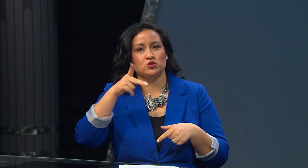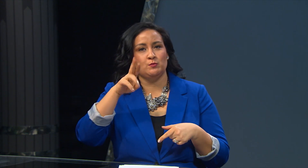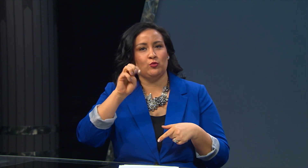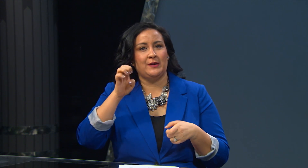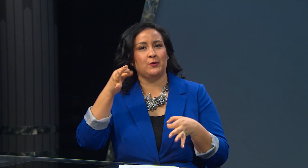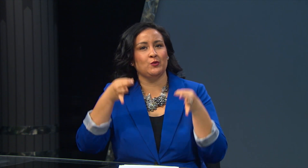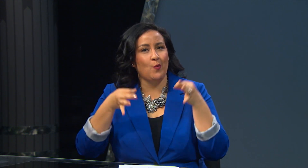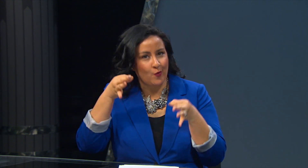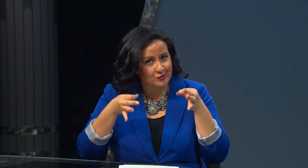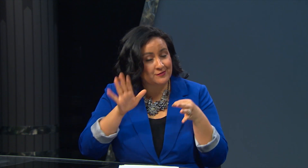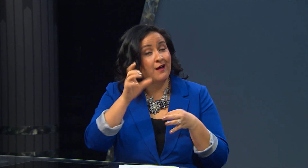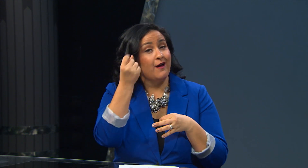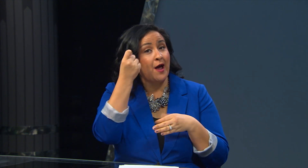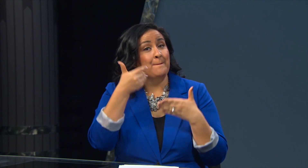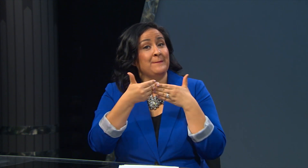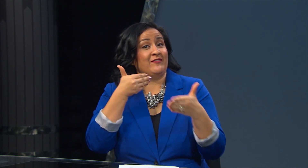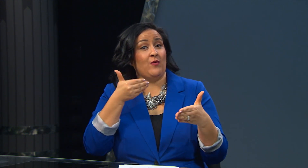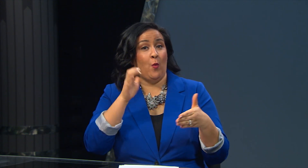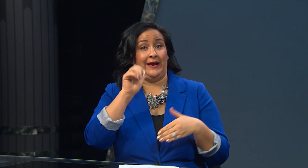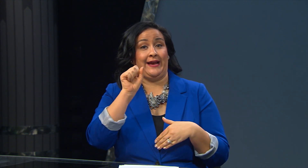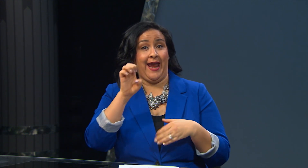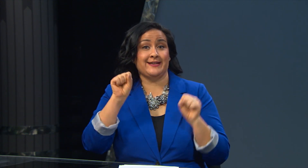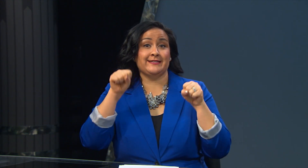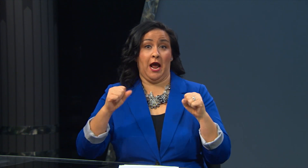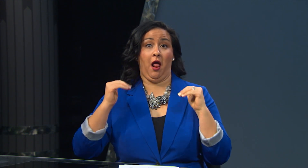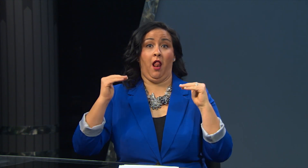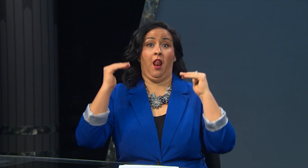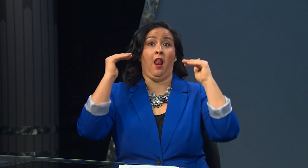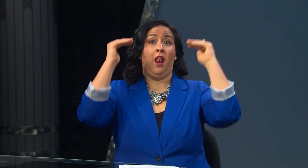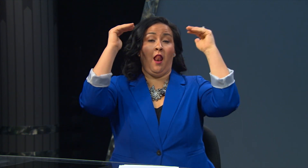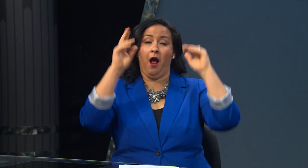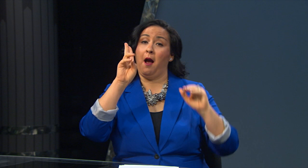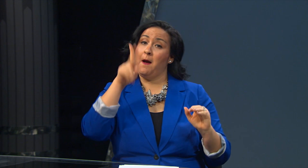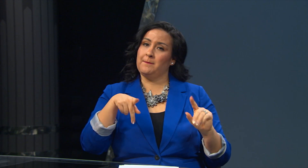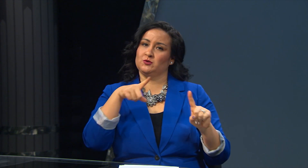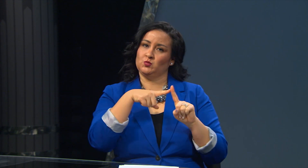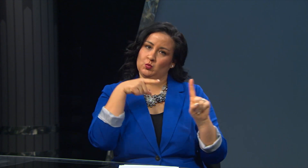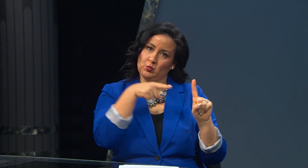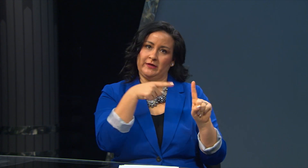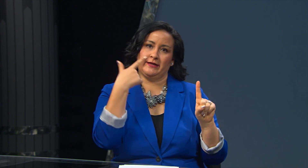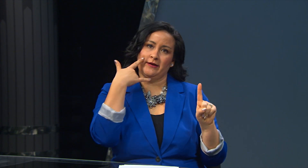SUPREME COURT. BEFORE THE CASE CAN GO ANY FURTHER CALIFORNIA NEEDS TO DECIDE IF THE